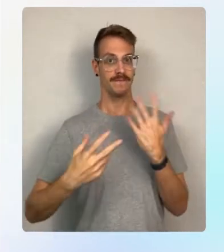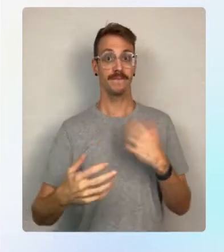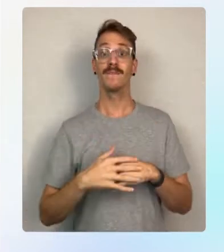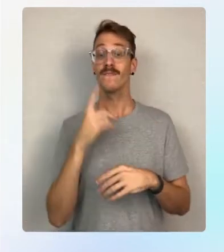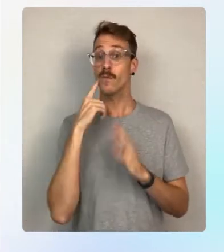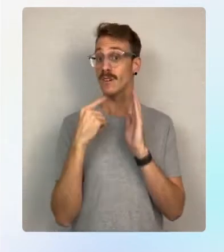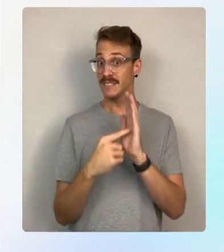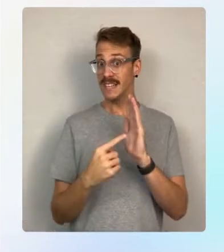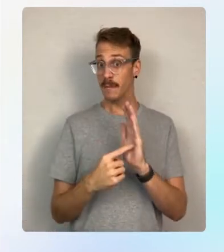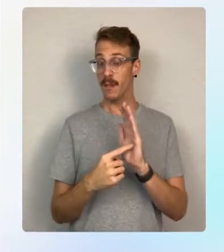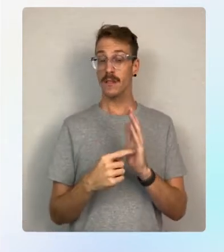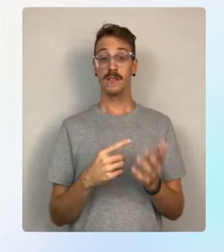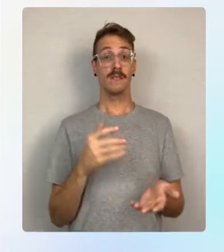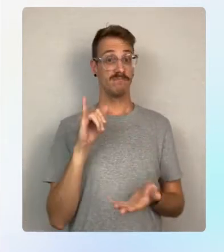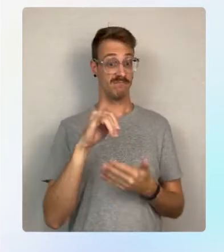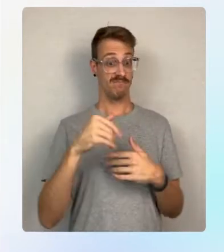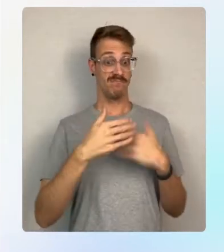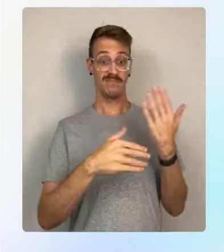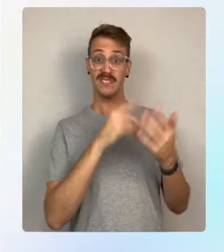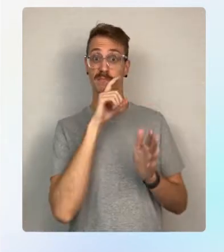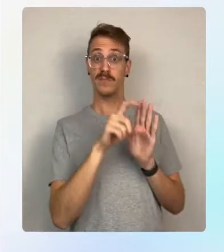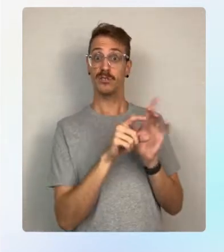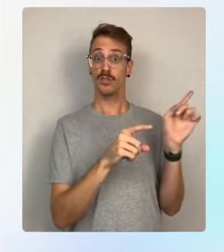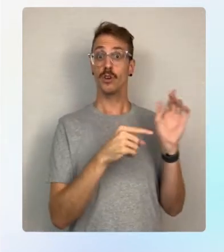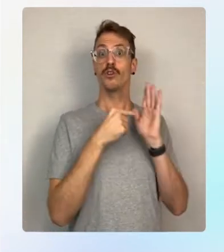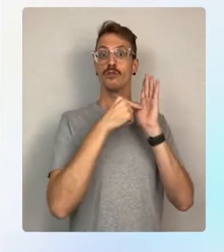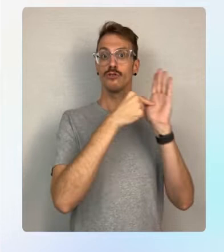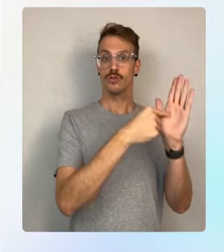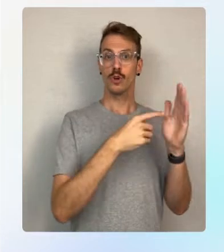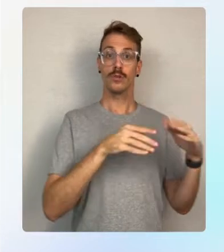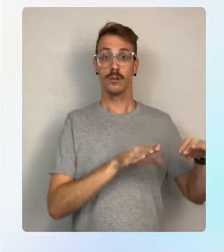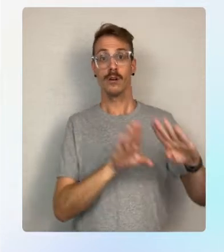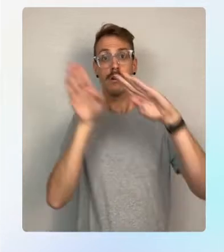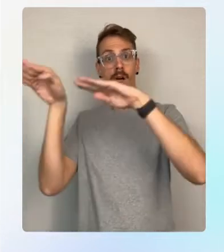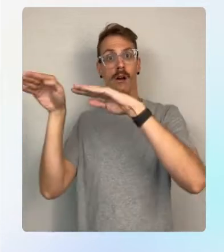For example, the following diagram shows a perf comparison